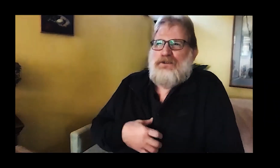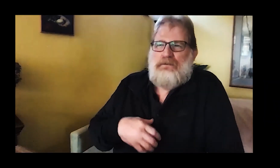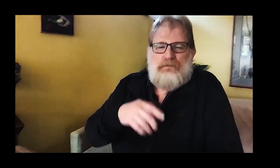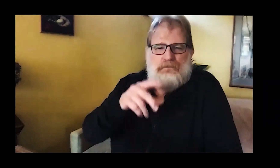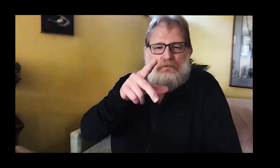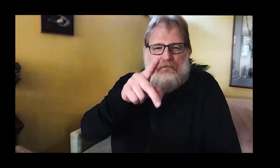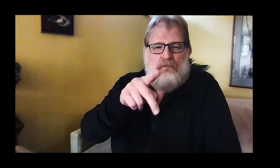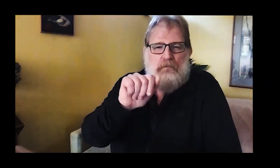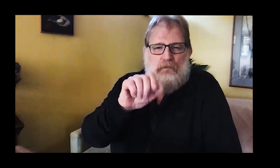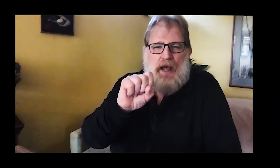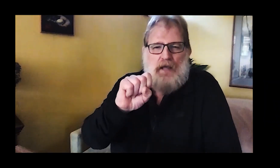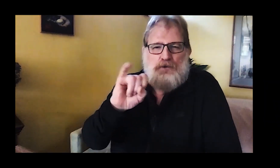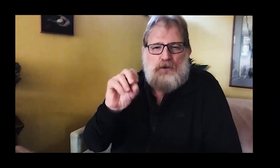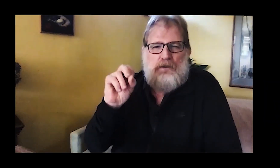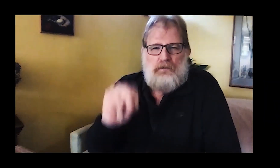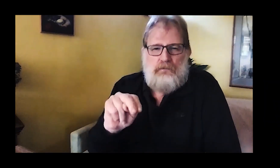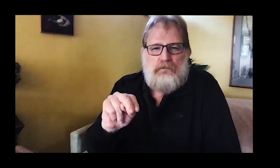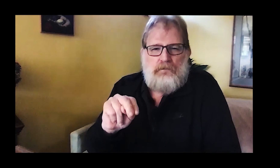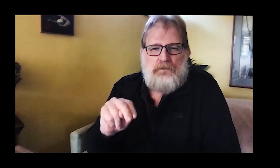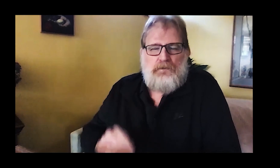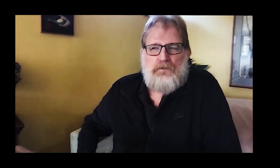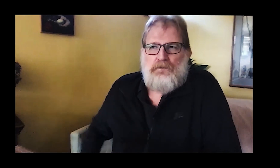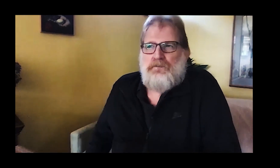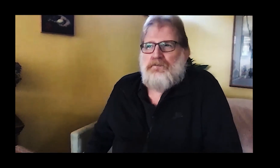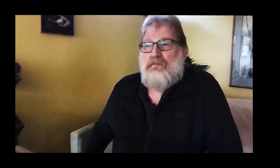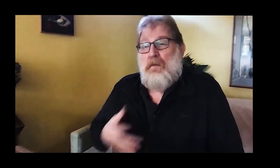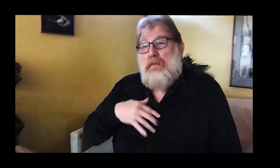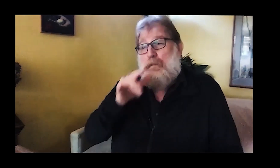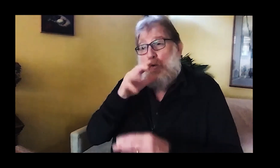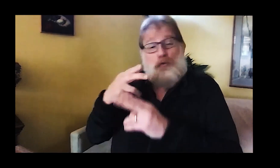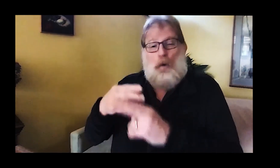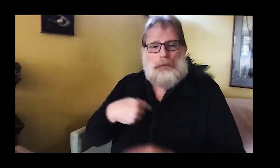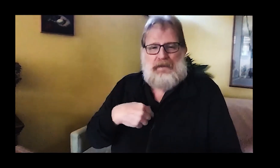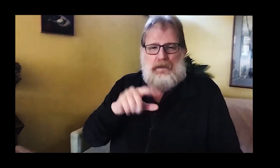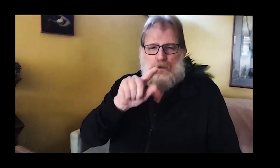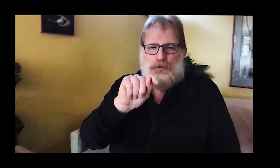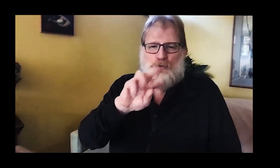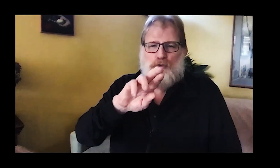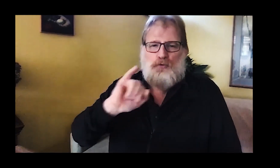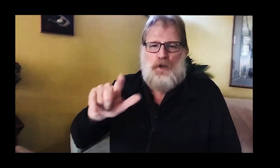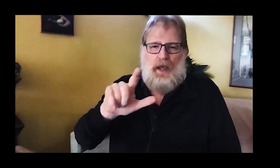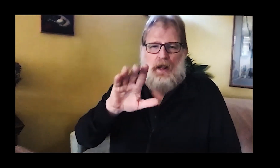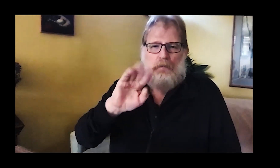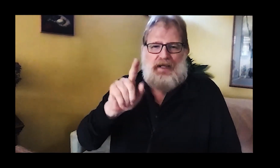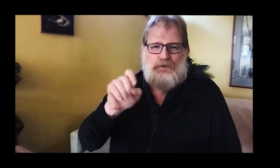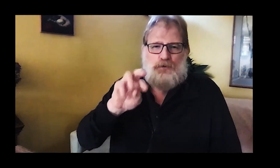I would have to say passion. I would like to be called a trailblazer